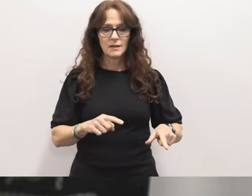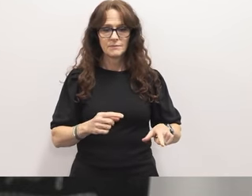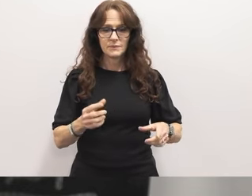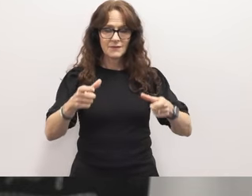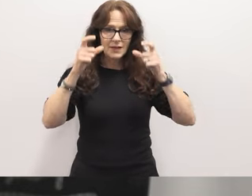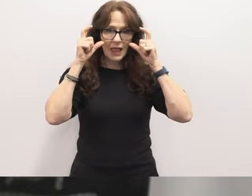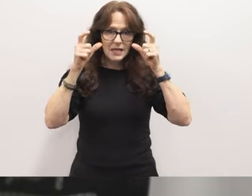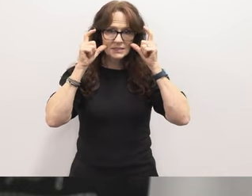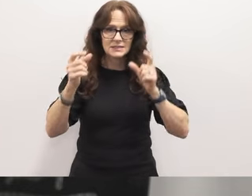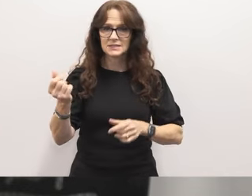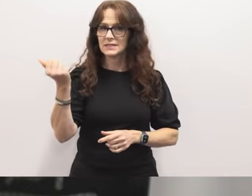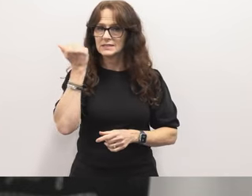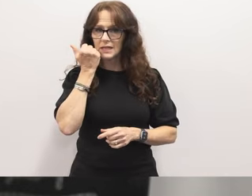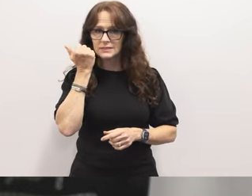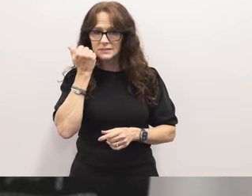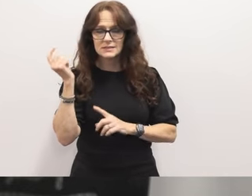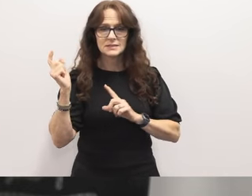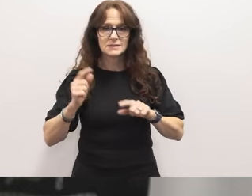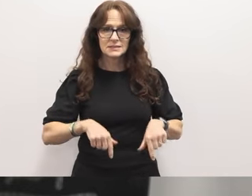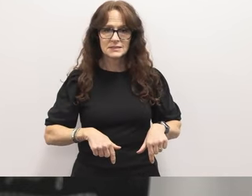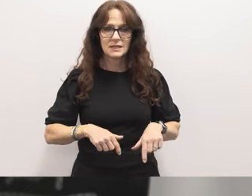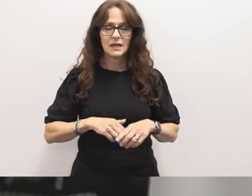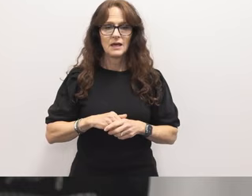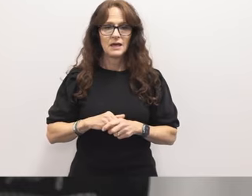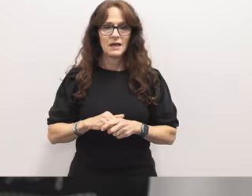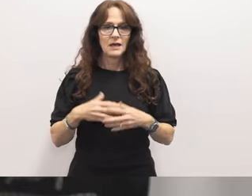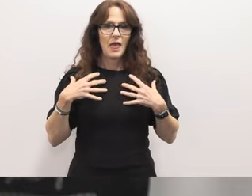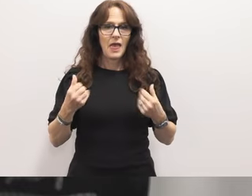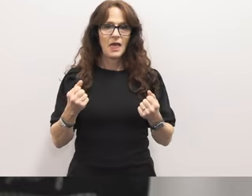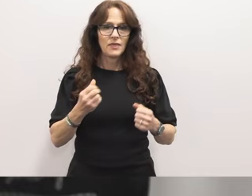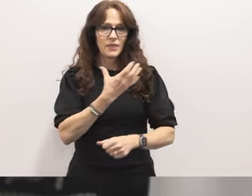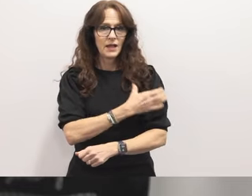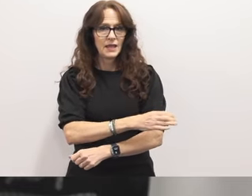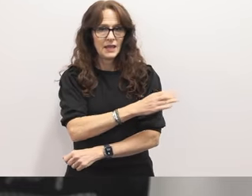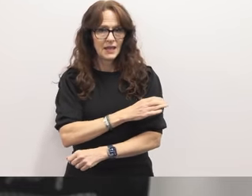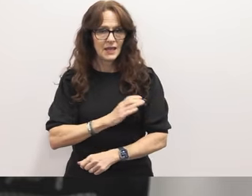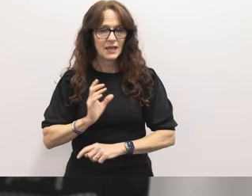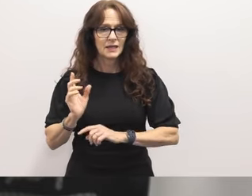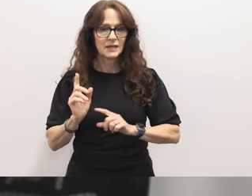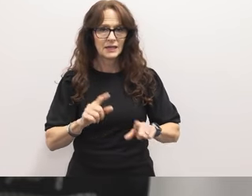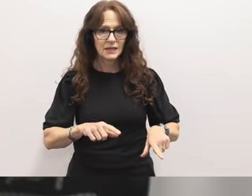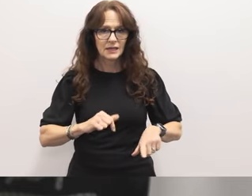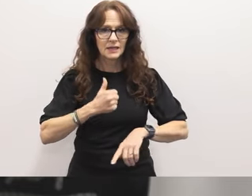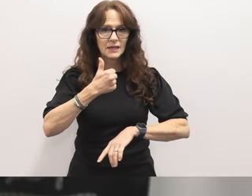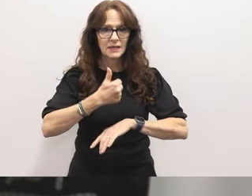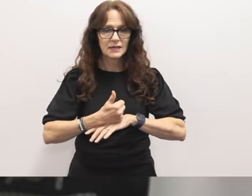we have dentists coming, we have health clinics. We have so much going on in terms of community support,